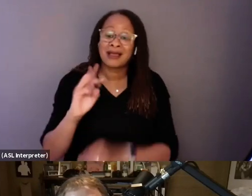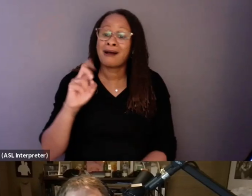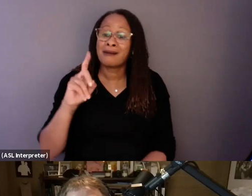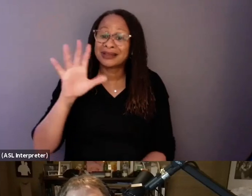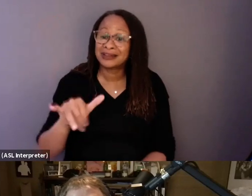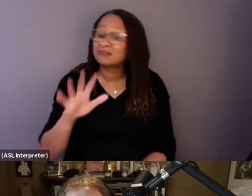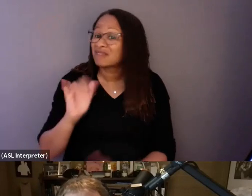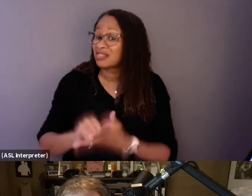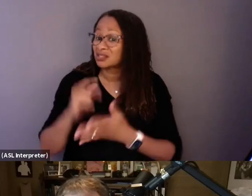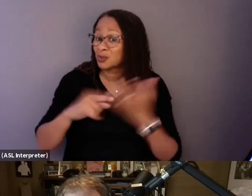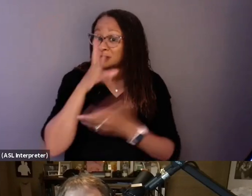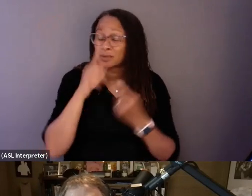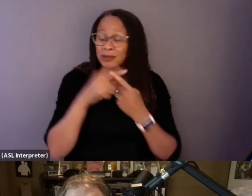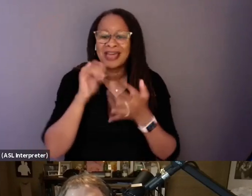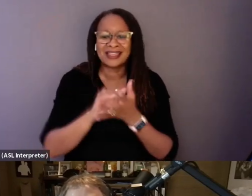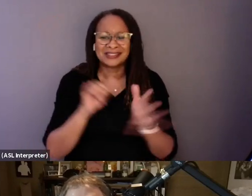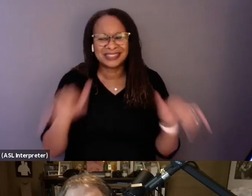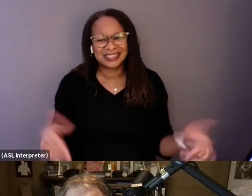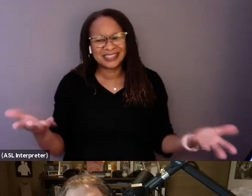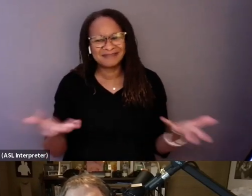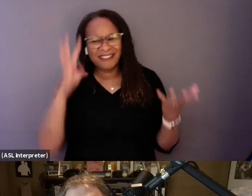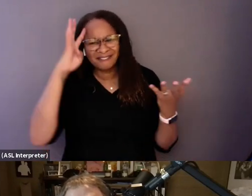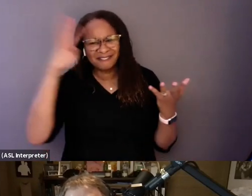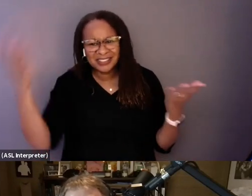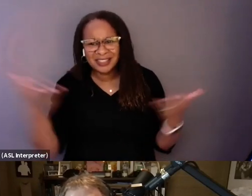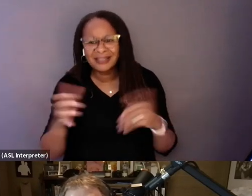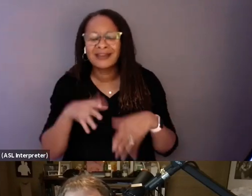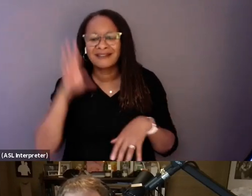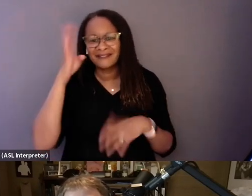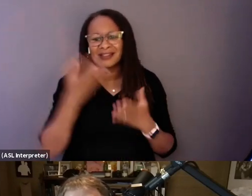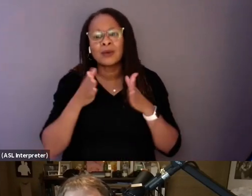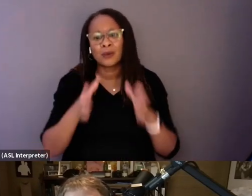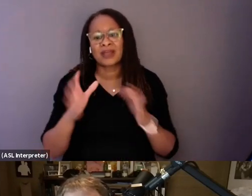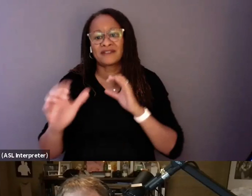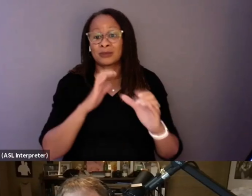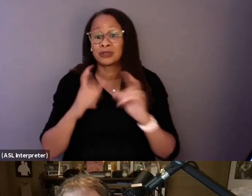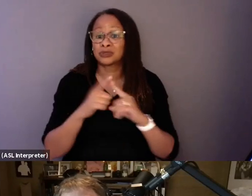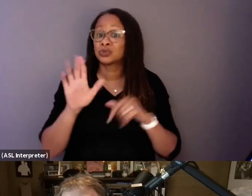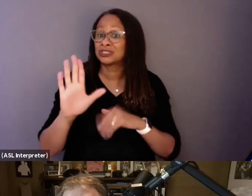He invented things. He invented a way of communicating to his generation